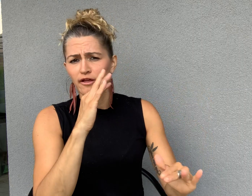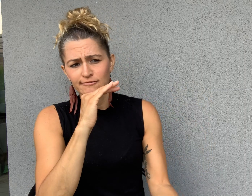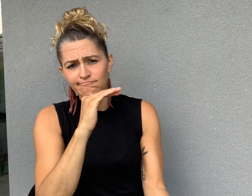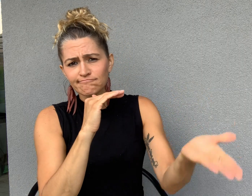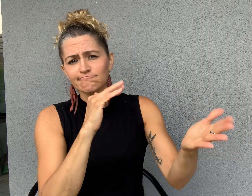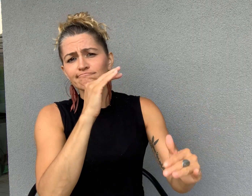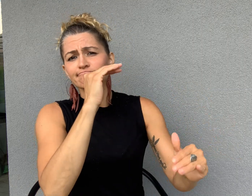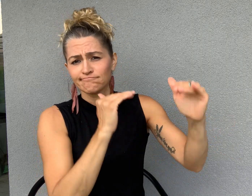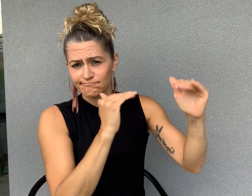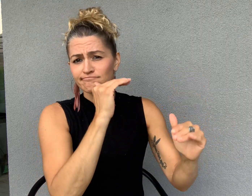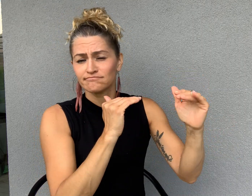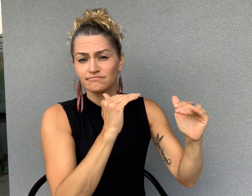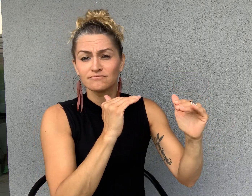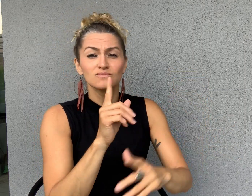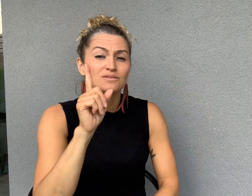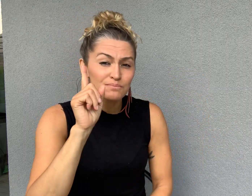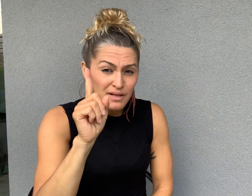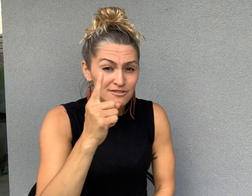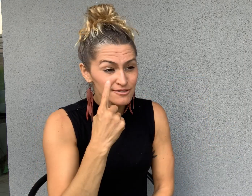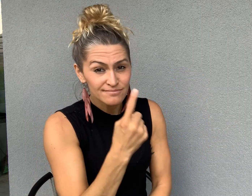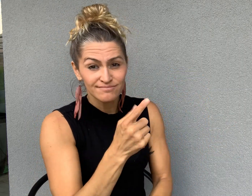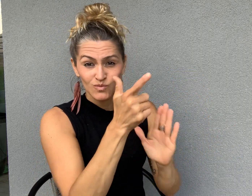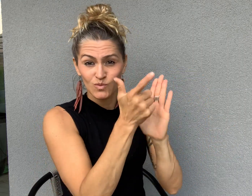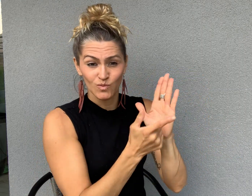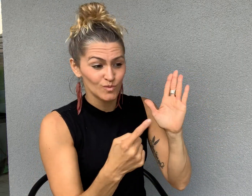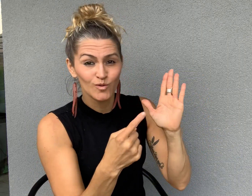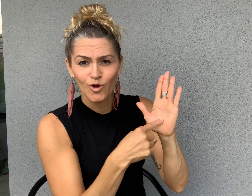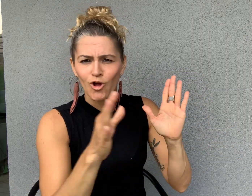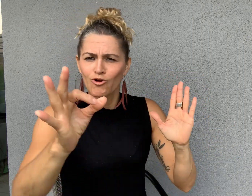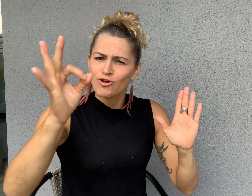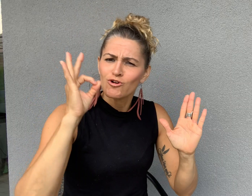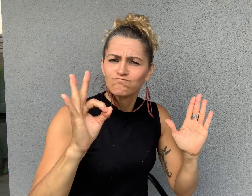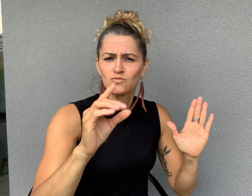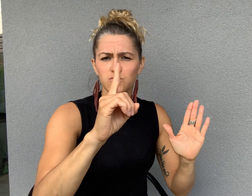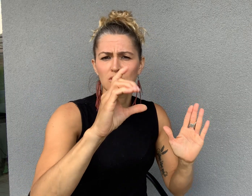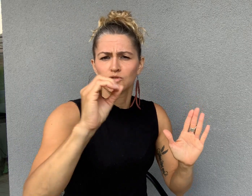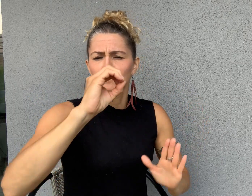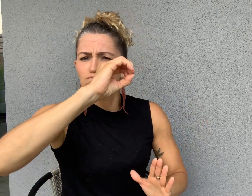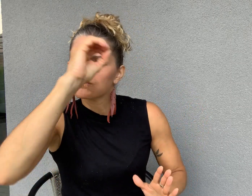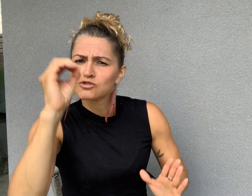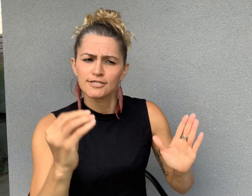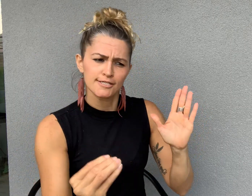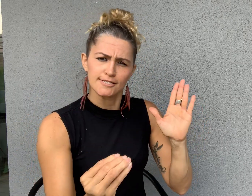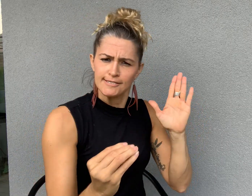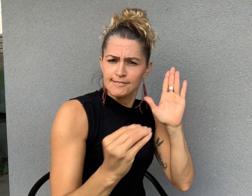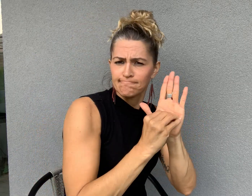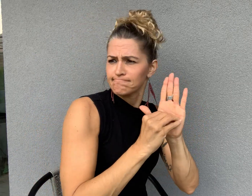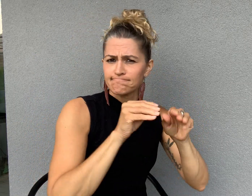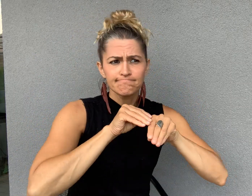the act is still not completely implemented